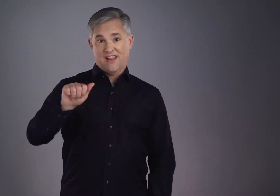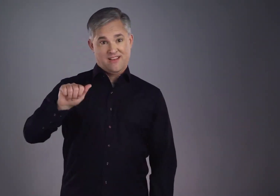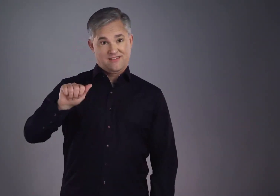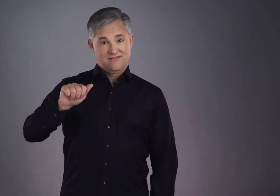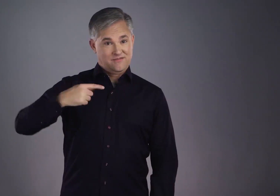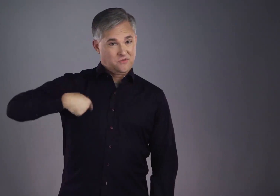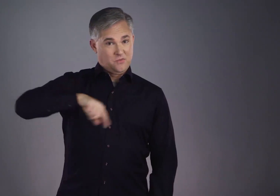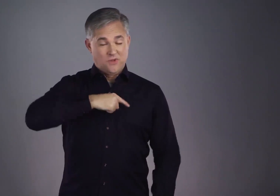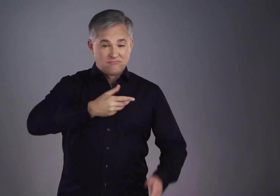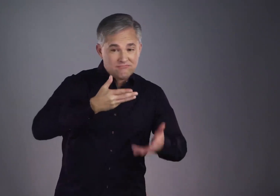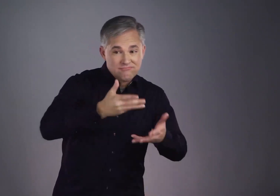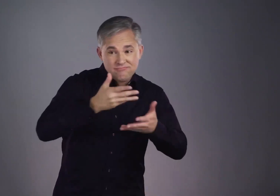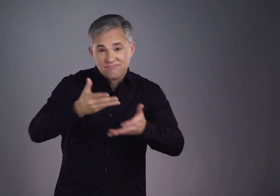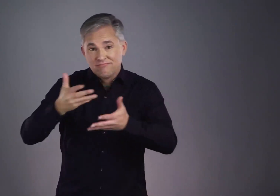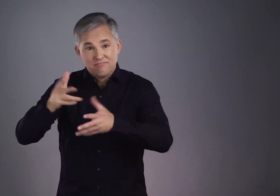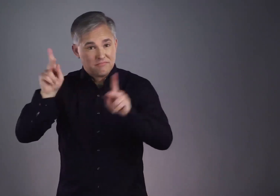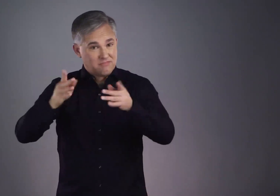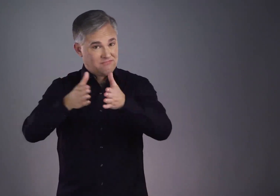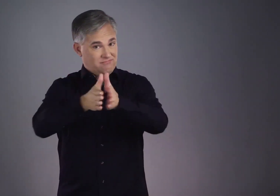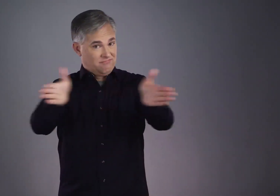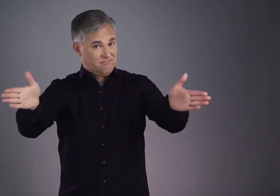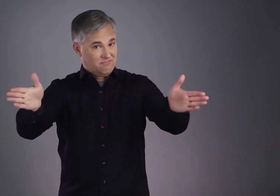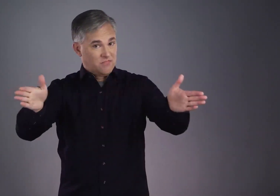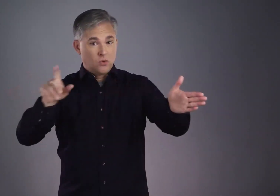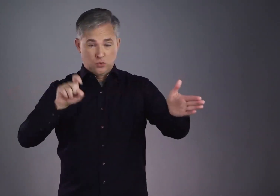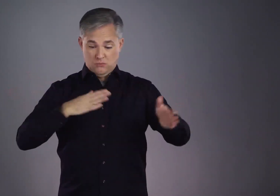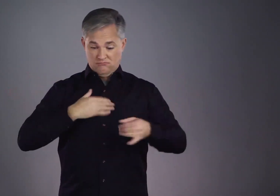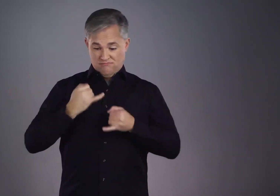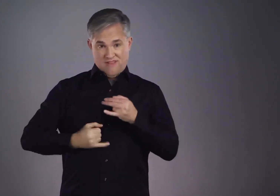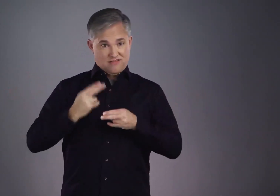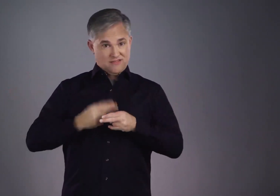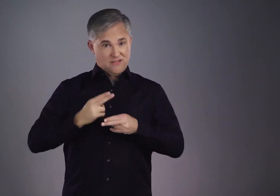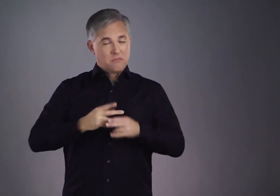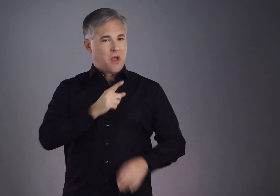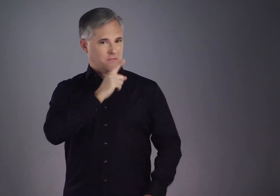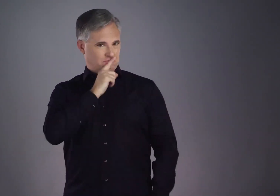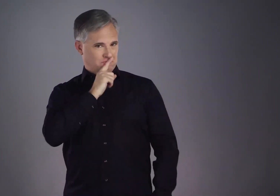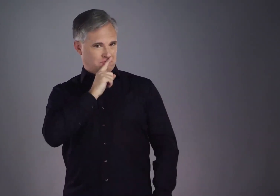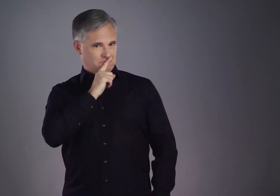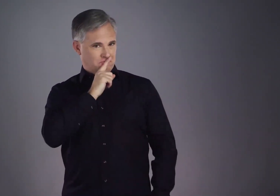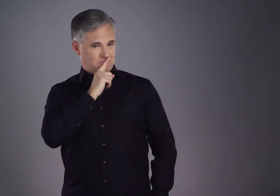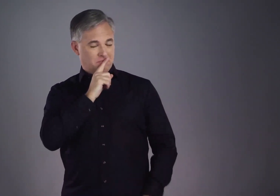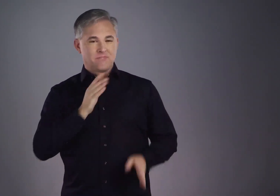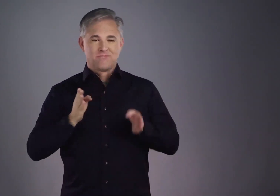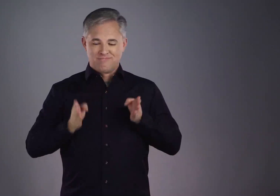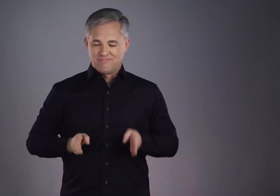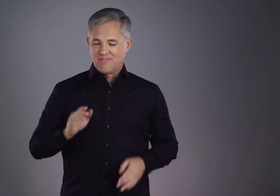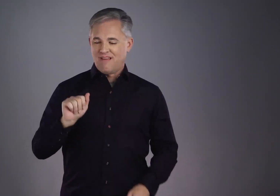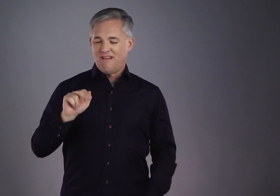11. — Our relations with the general public should be characterized by personal anonymity.